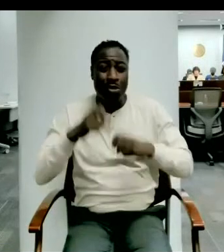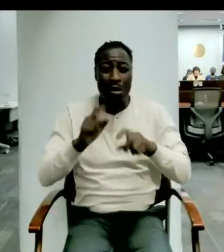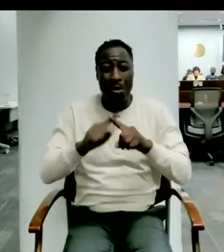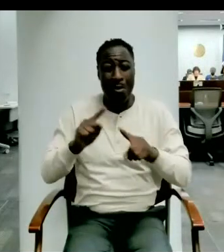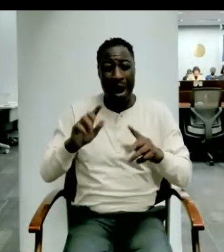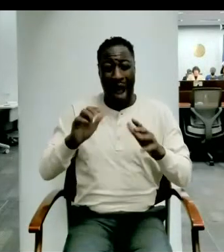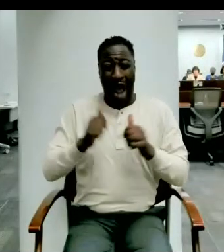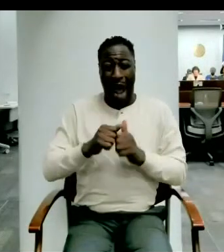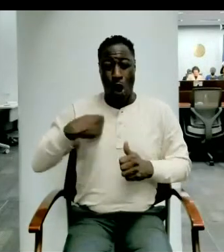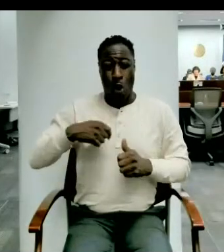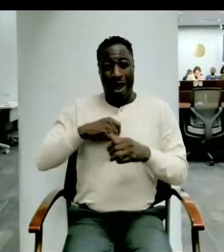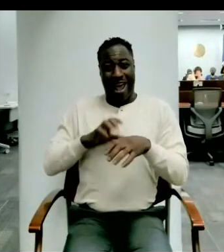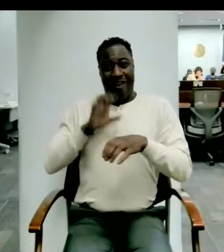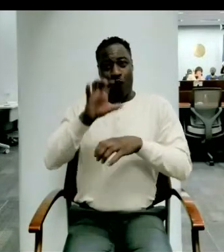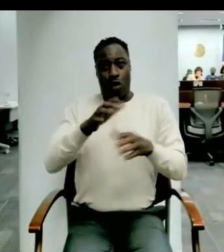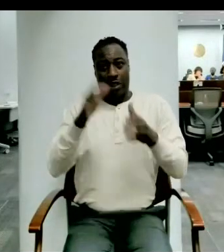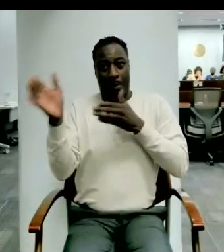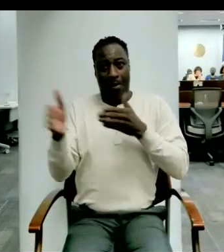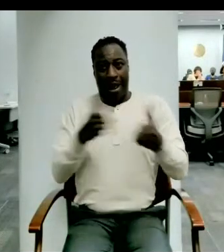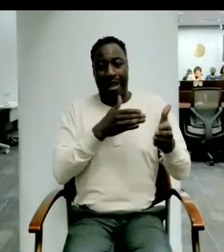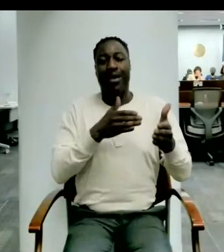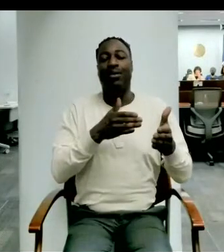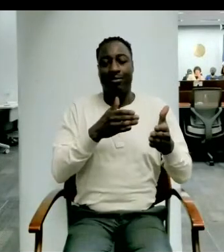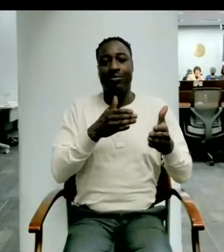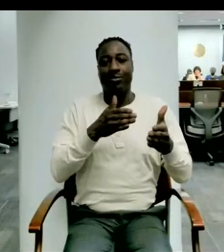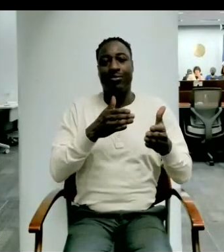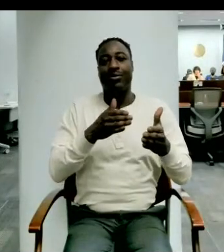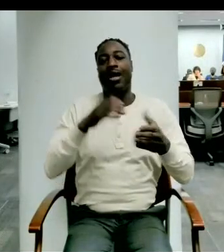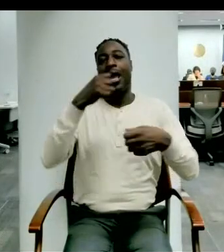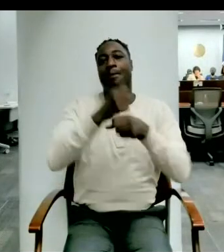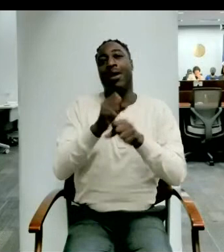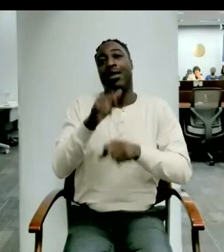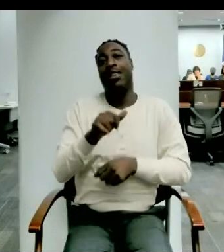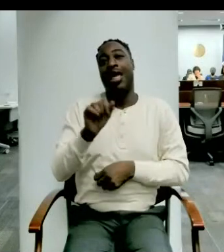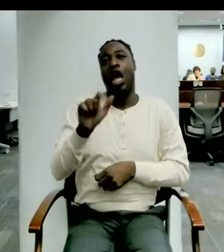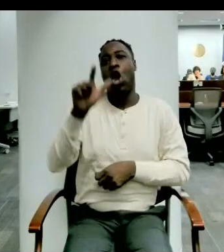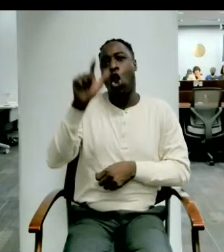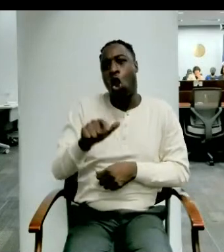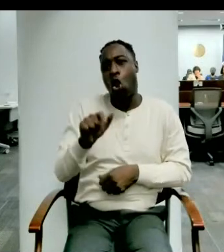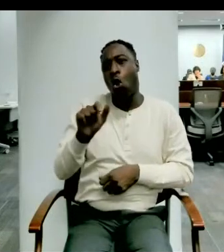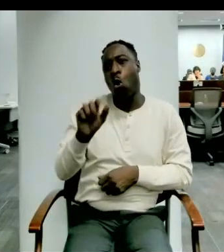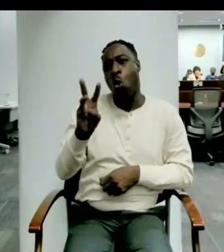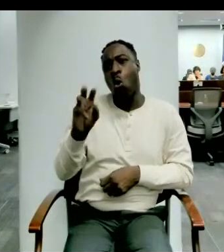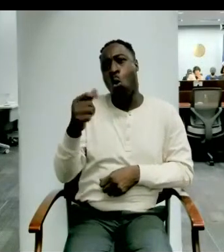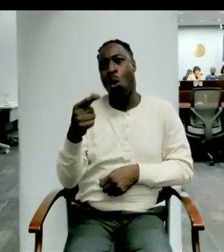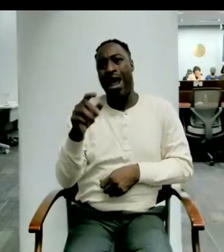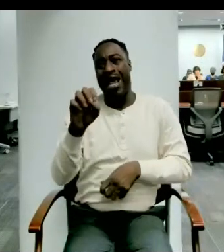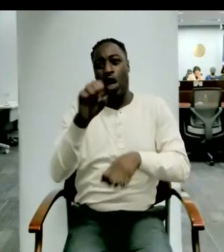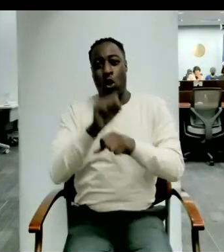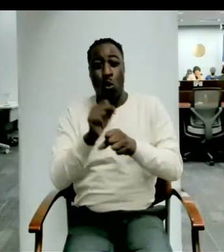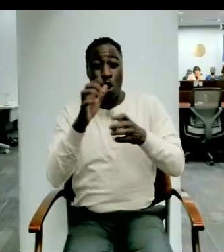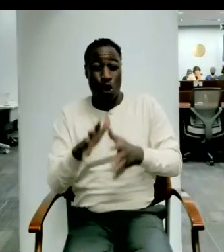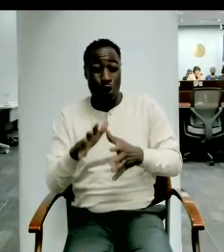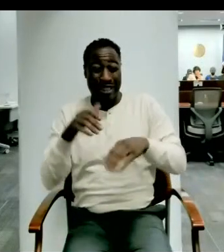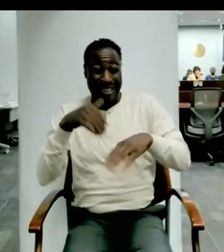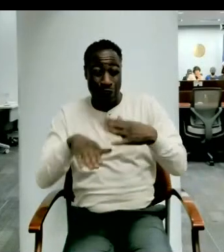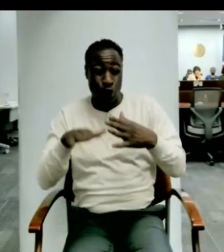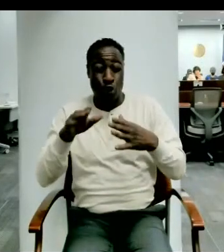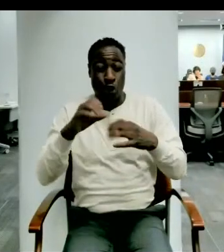in our enforcement plan, turn that low wage worker industry into a protected characteristic